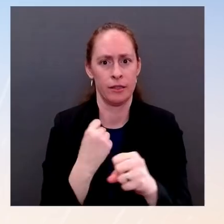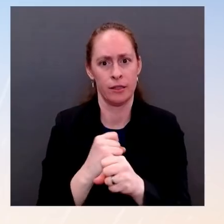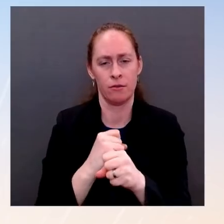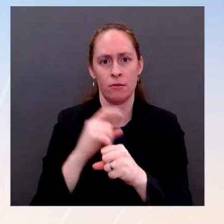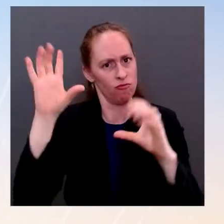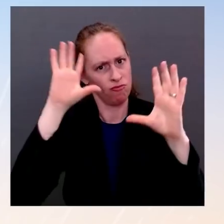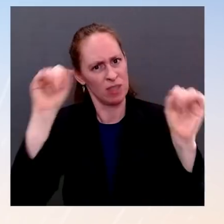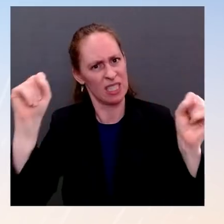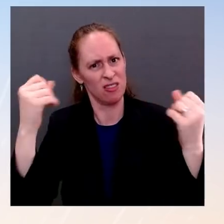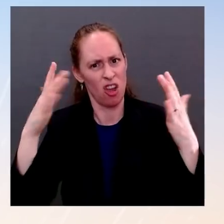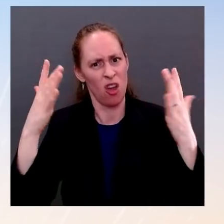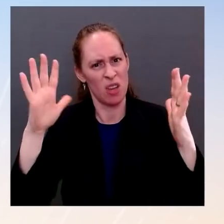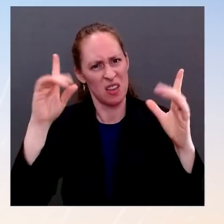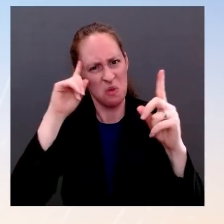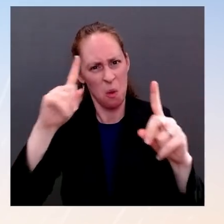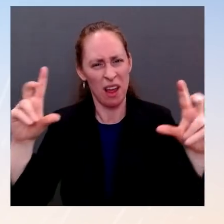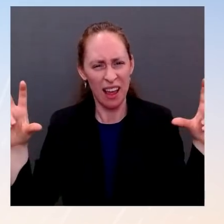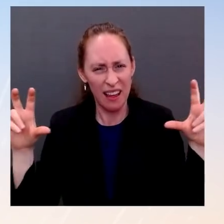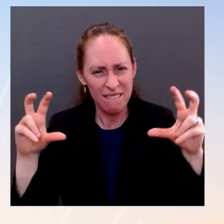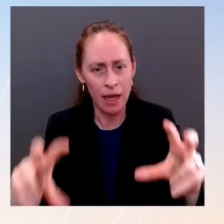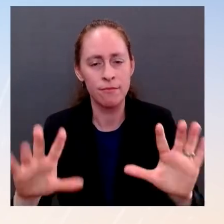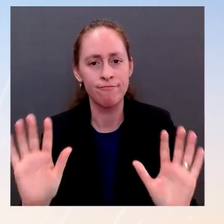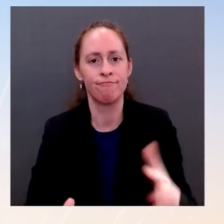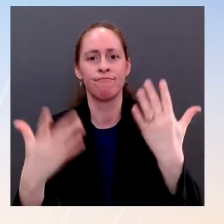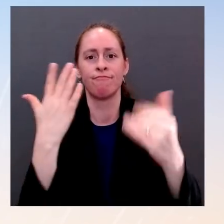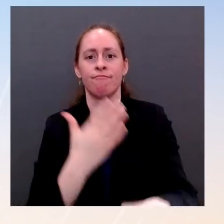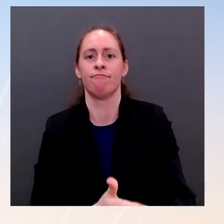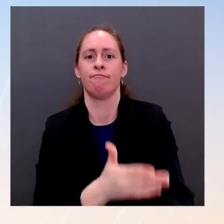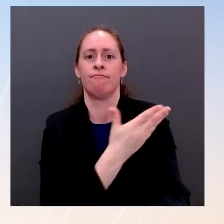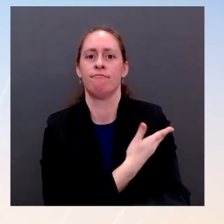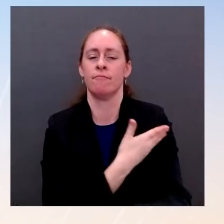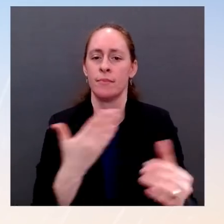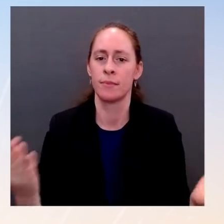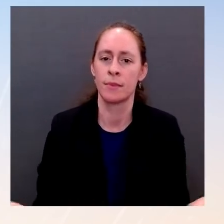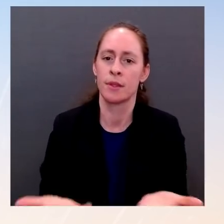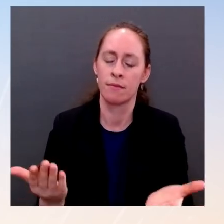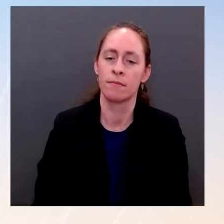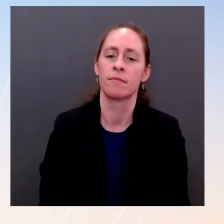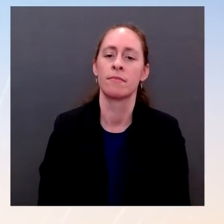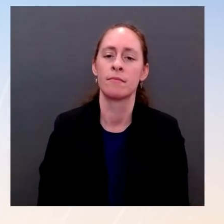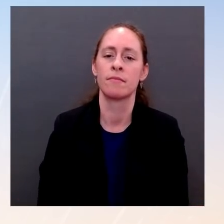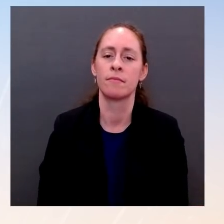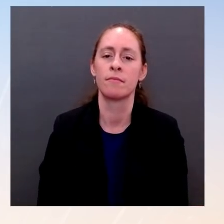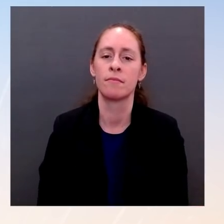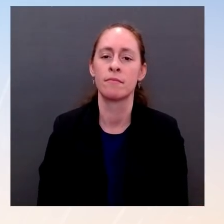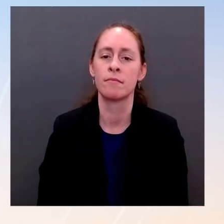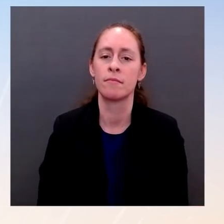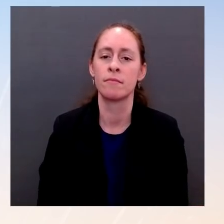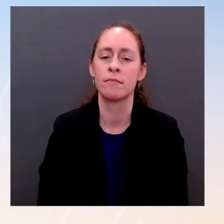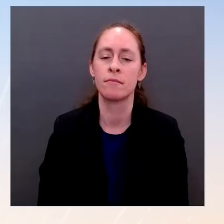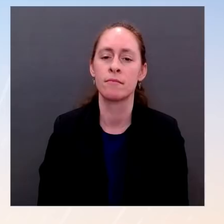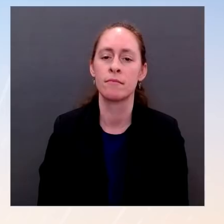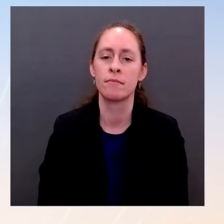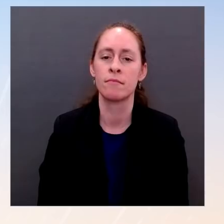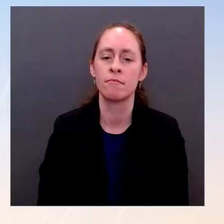to TSA's first exercise of its emergency authorities, to NERC issuing an alert earlier this week